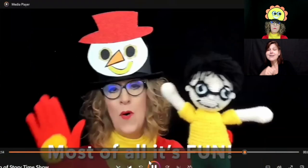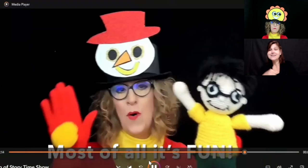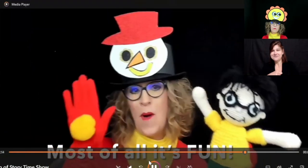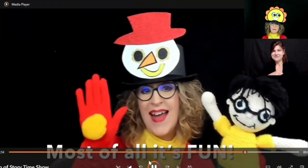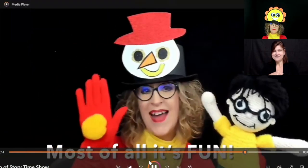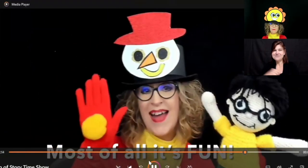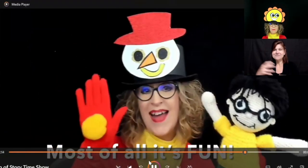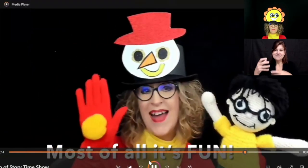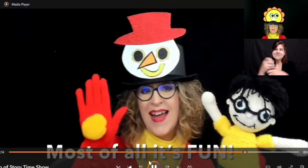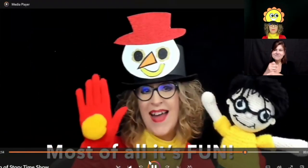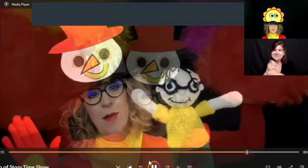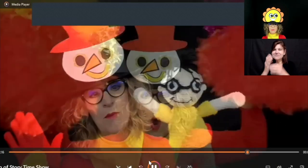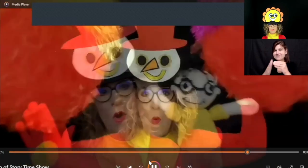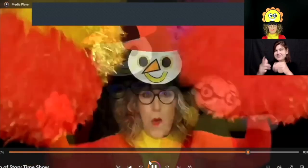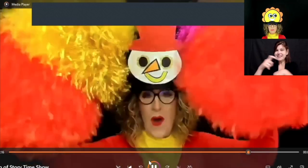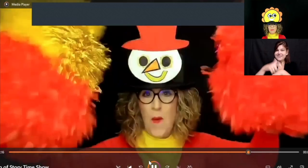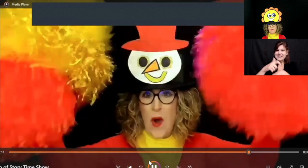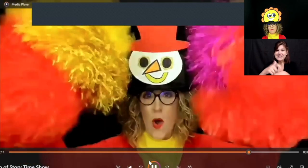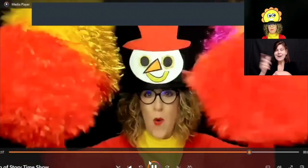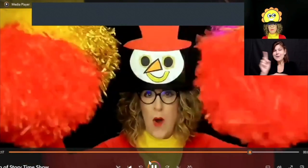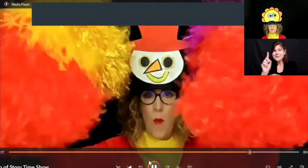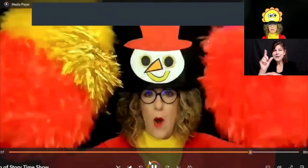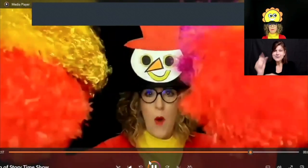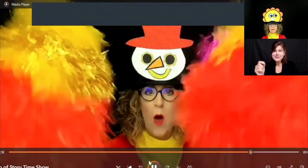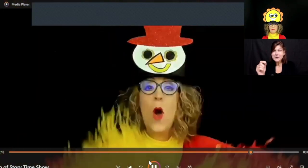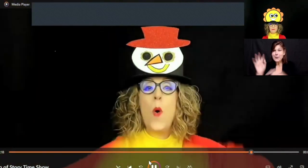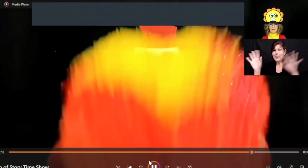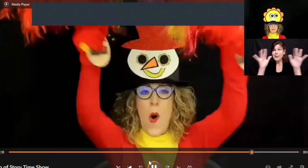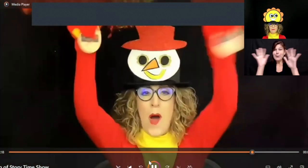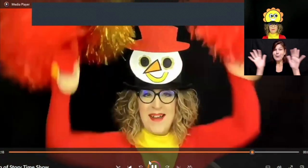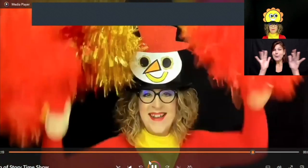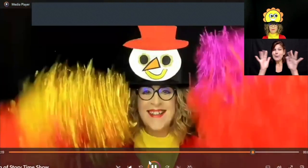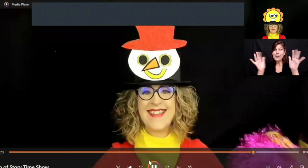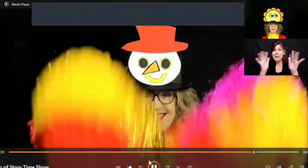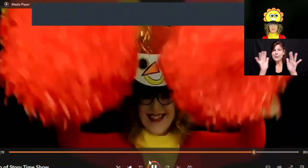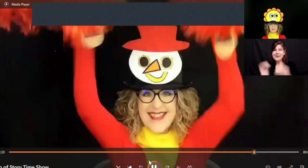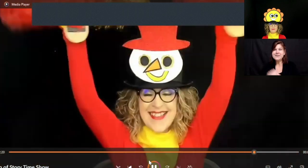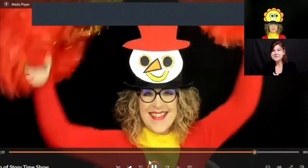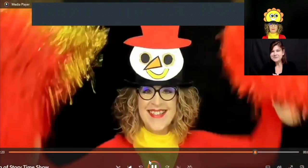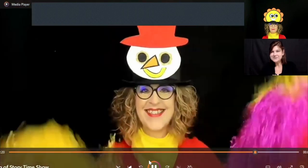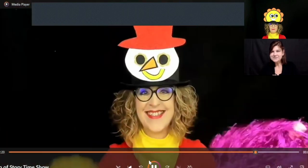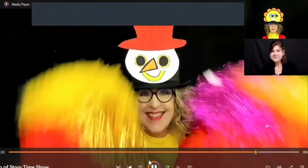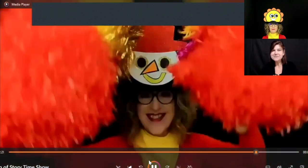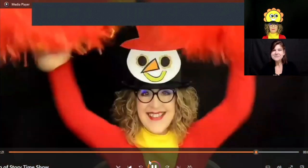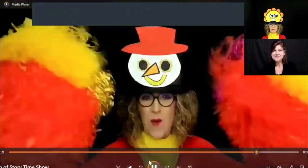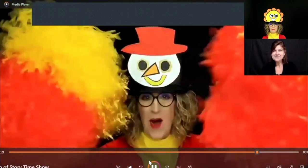Oh, where did the time go Woo! Woo, woo, woo! Woo, woo, woo! Woo! (pompoms rattle)